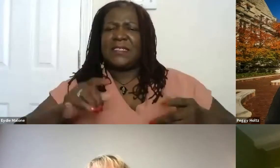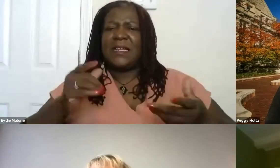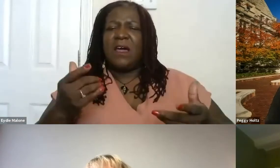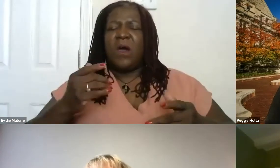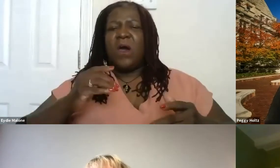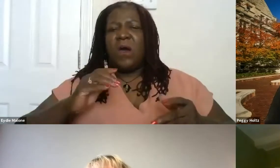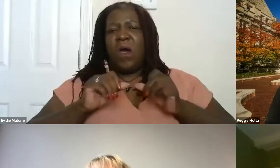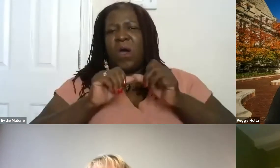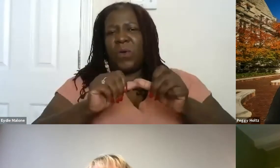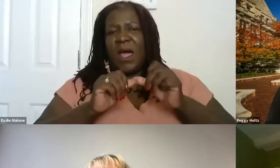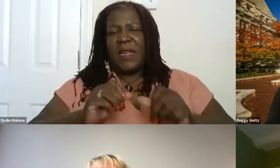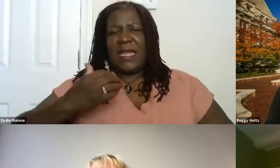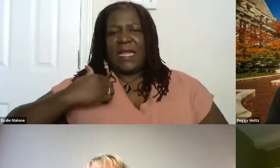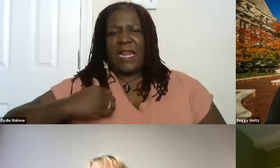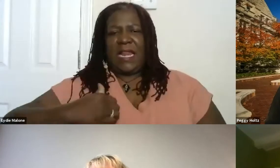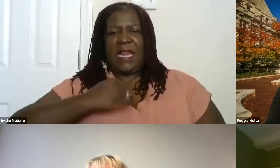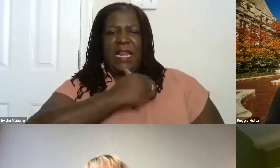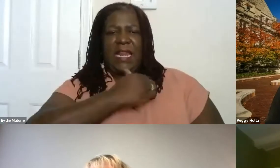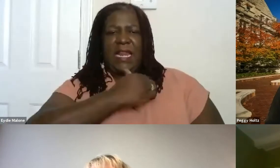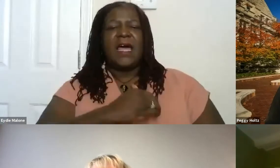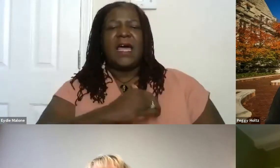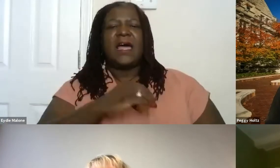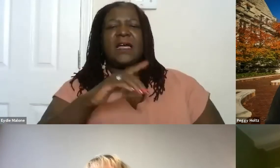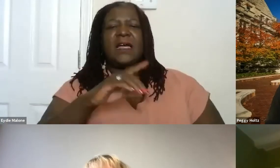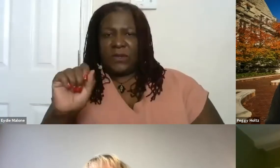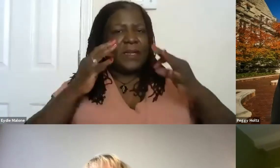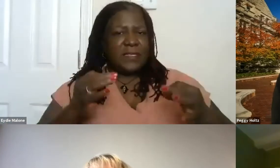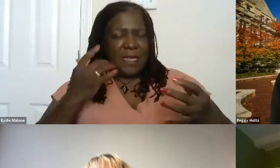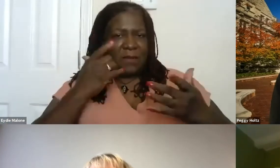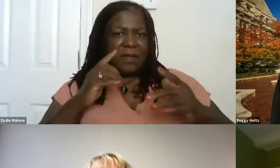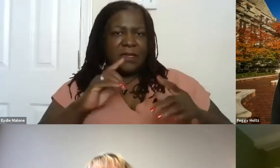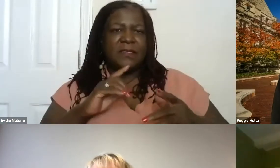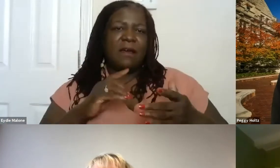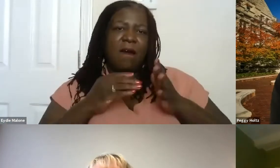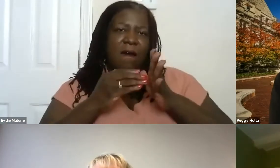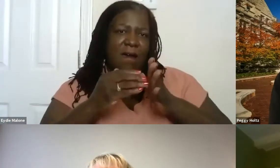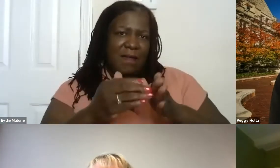a decision that we made because of the fact that so often COVID is affecting the lungs